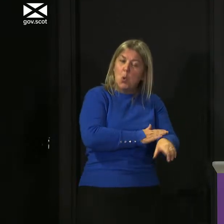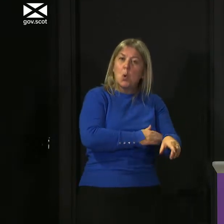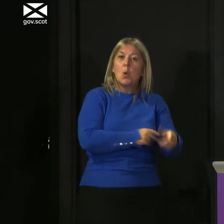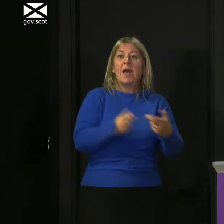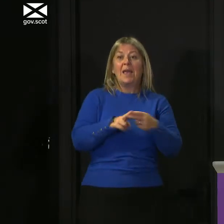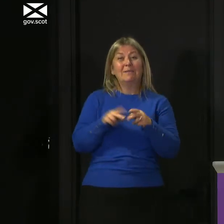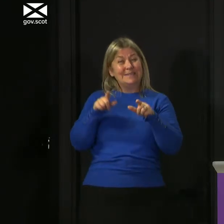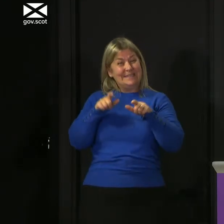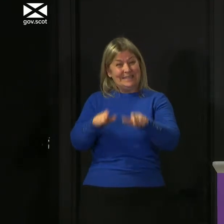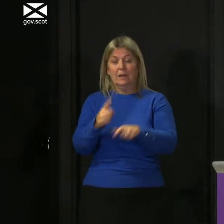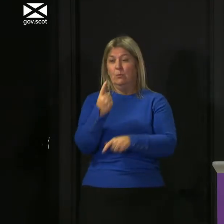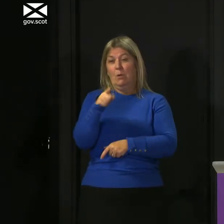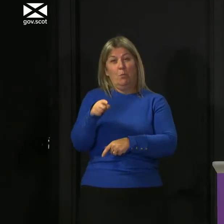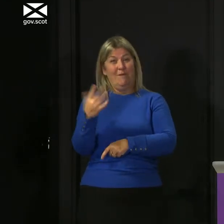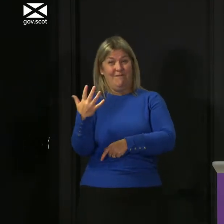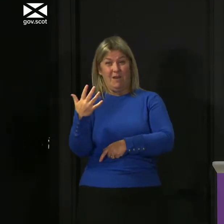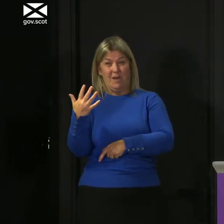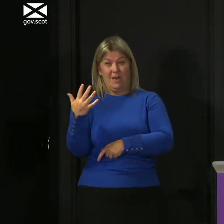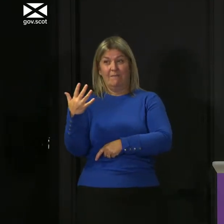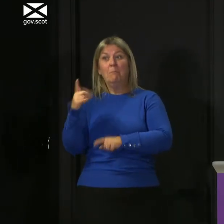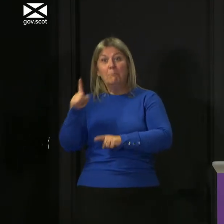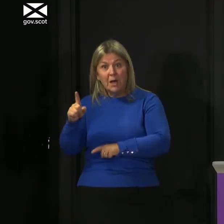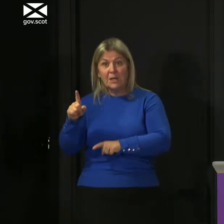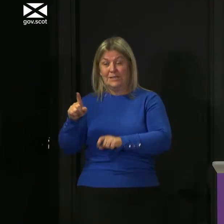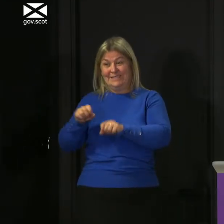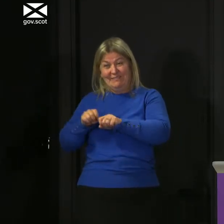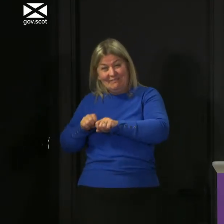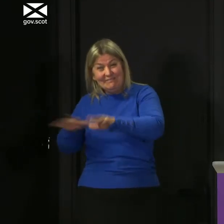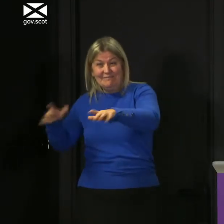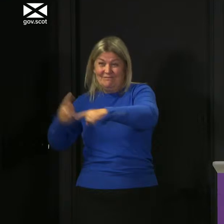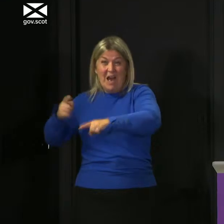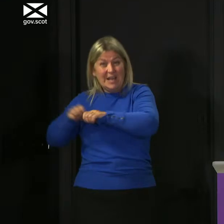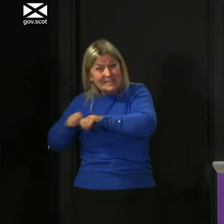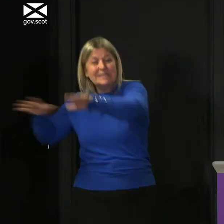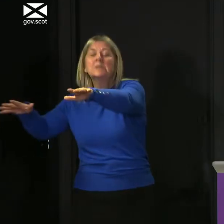as we go into winter, and buying some time that gets us through winter. And of course